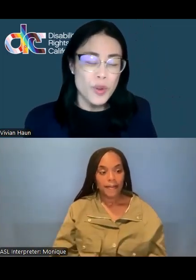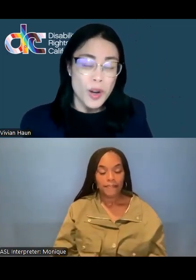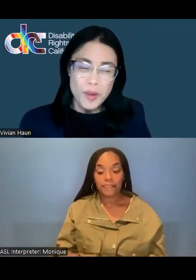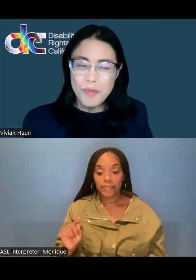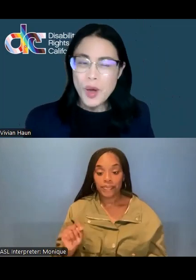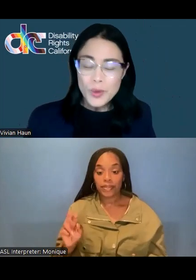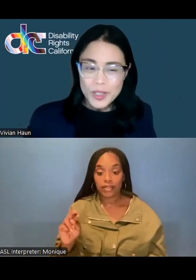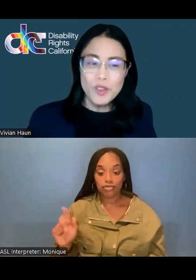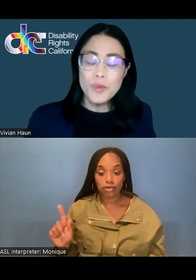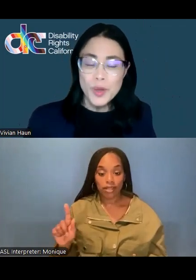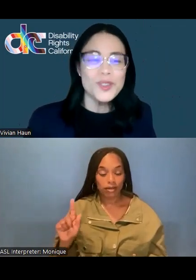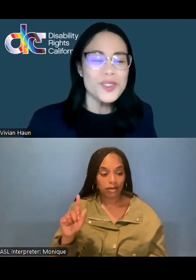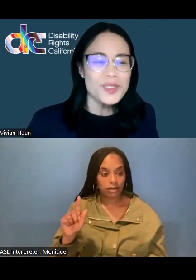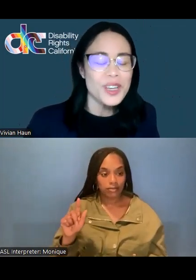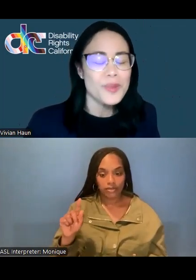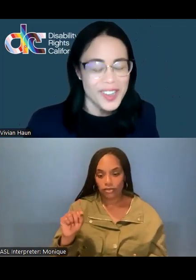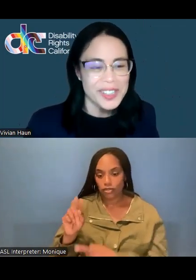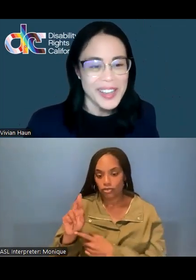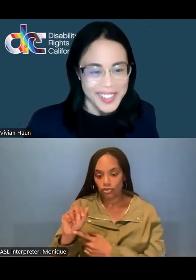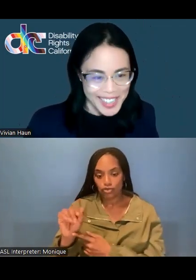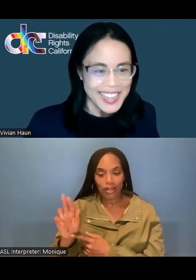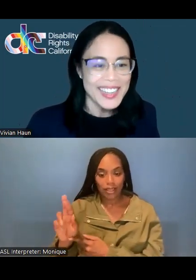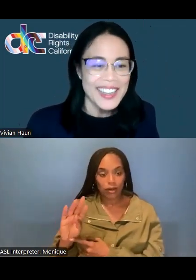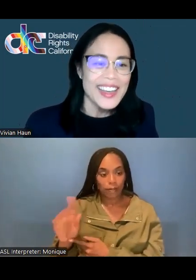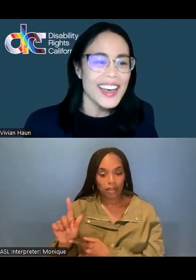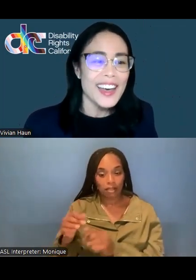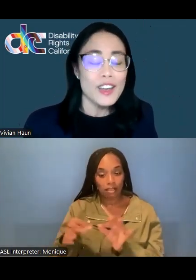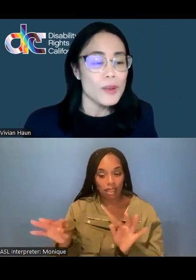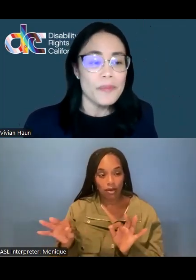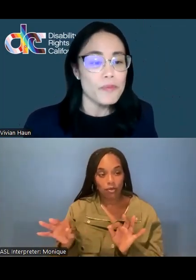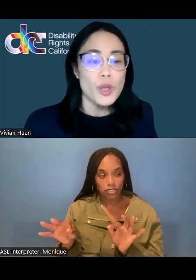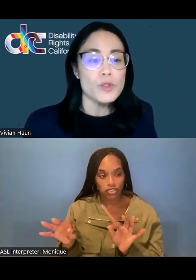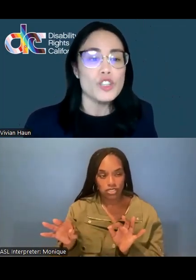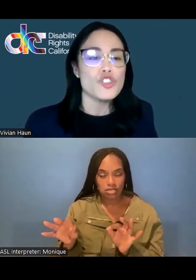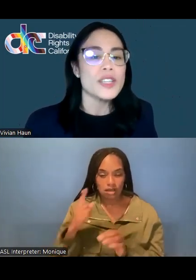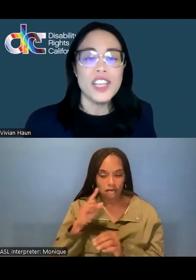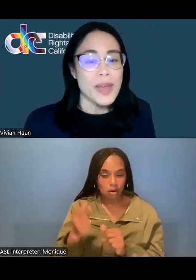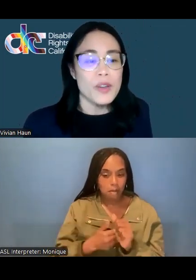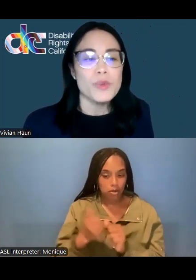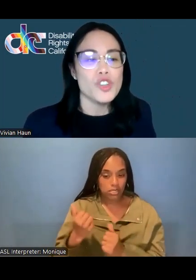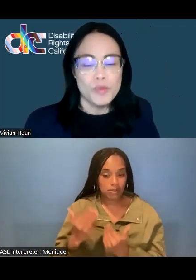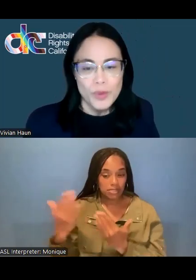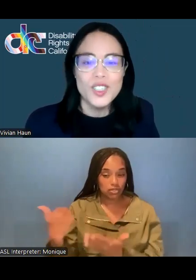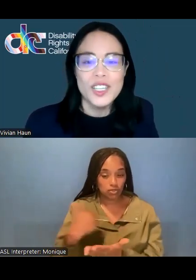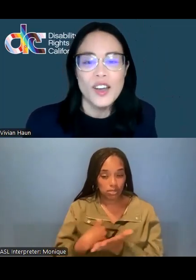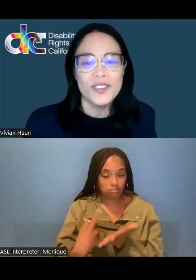for most of the proposals we talked about tonight, those just came out and were just posted on